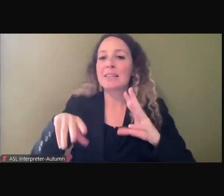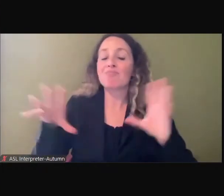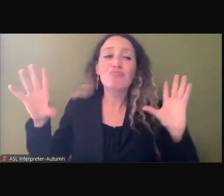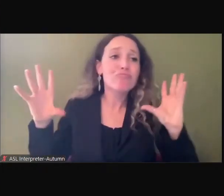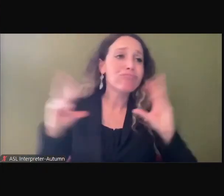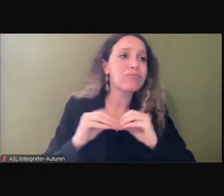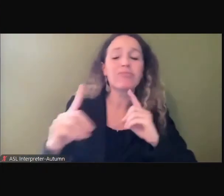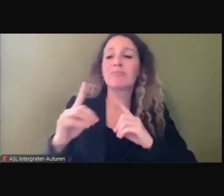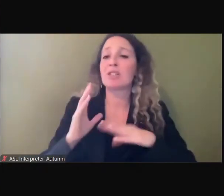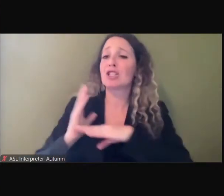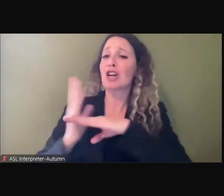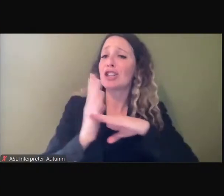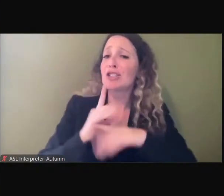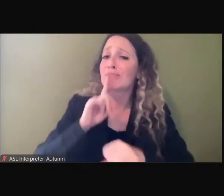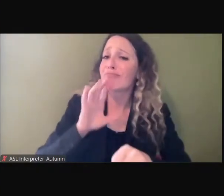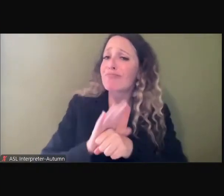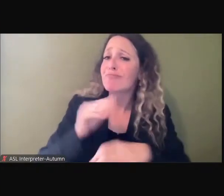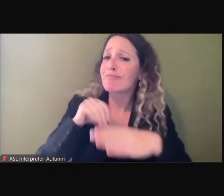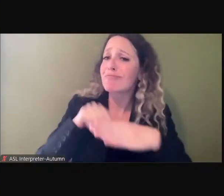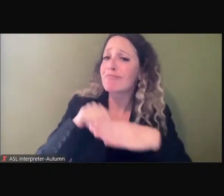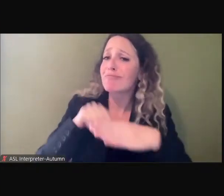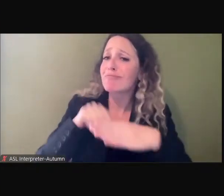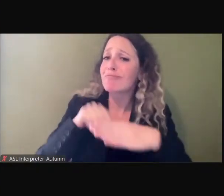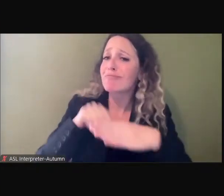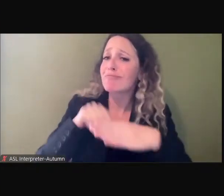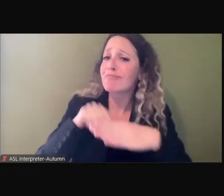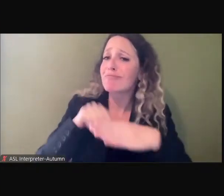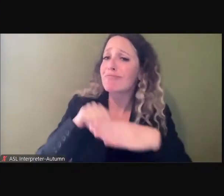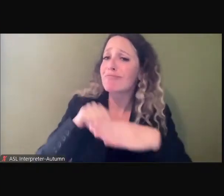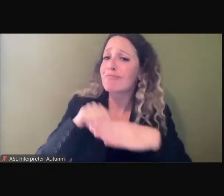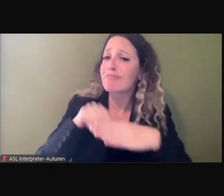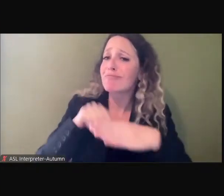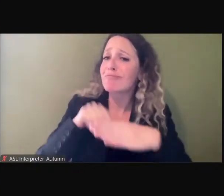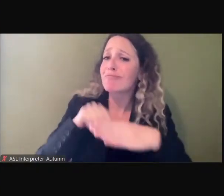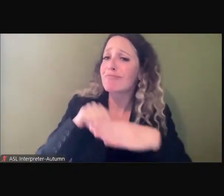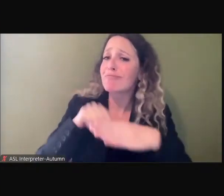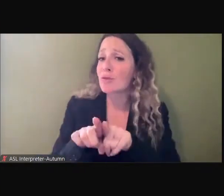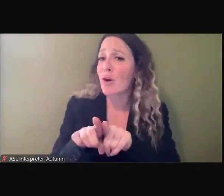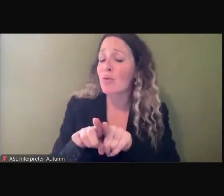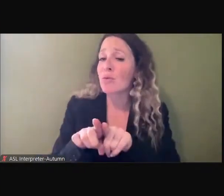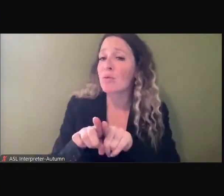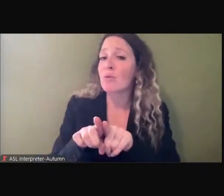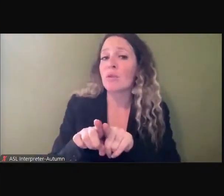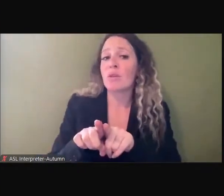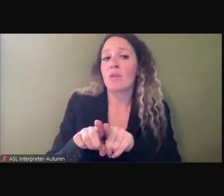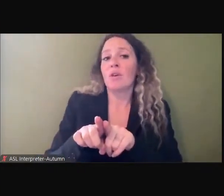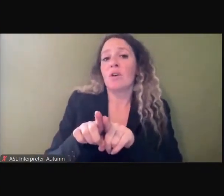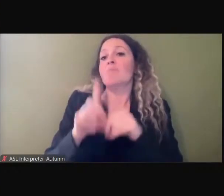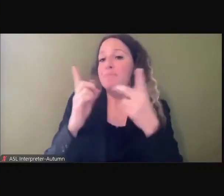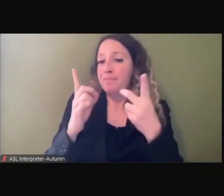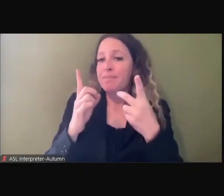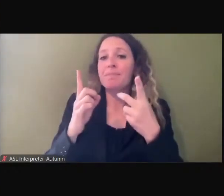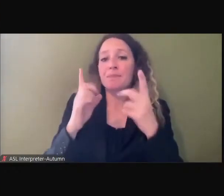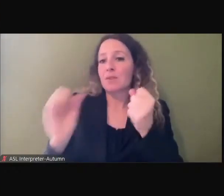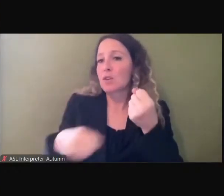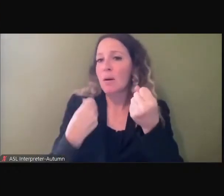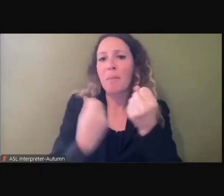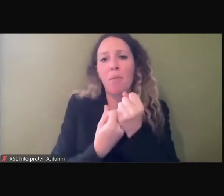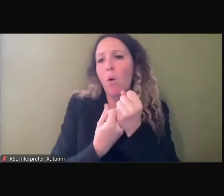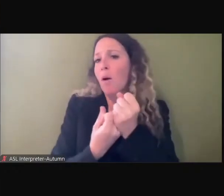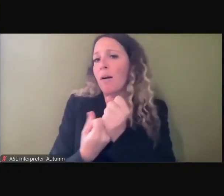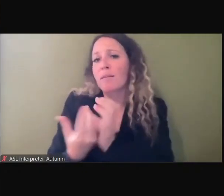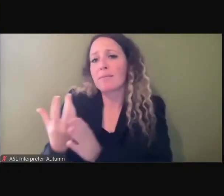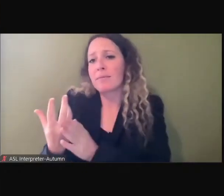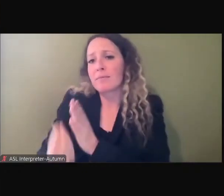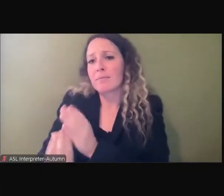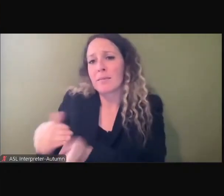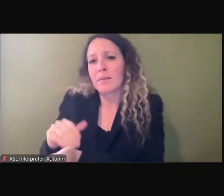shared commitment to accessibility and healthcare. Gallegos, whose work tirelessly championed the